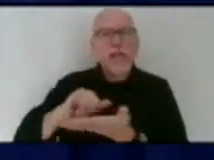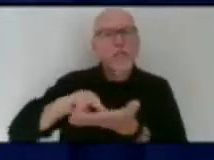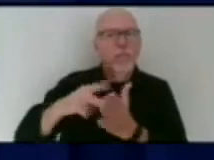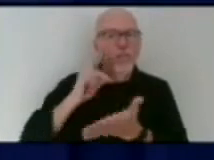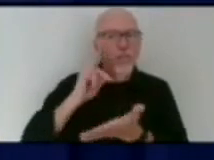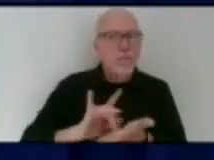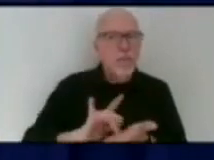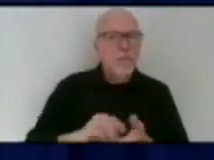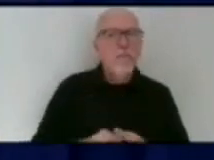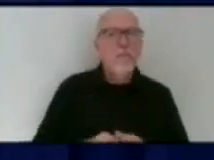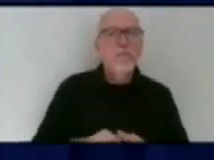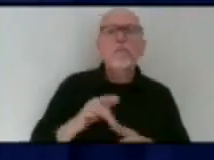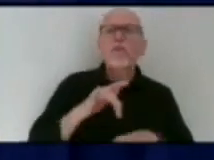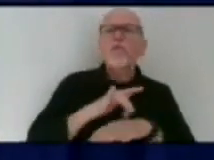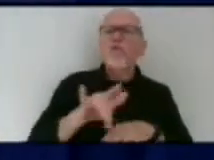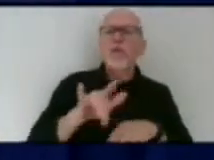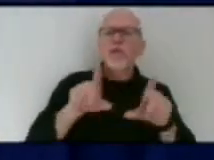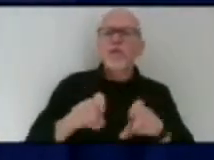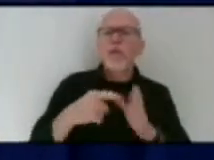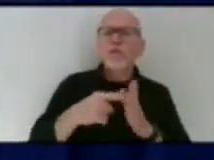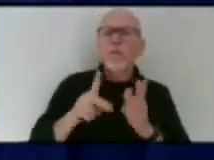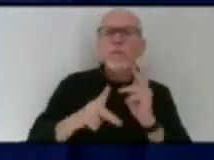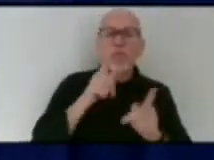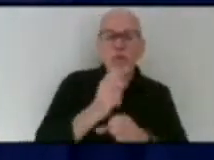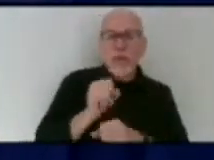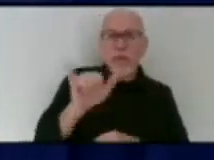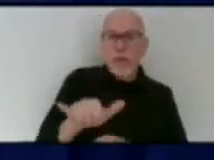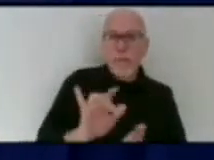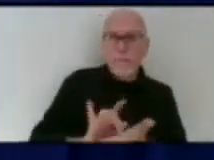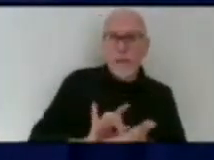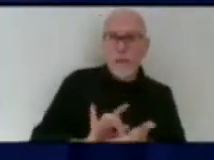the individuals who received the monoclonal antibody, less than 2% of